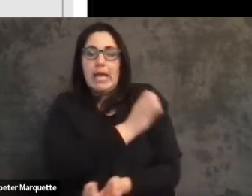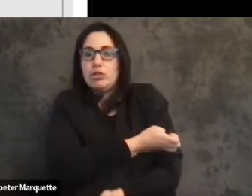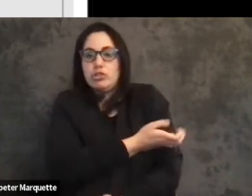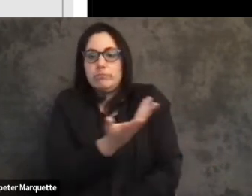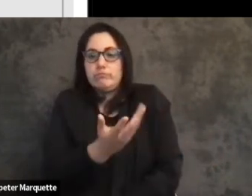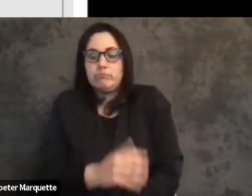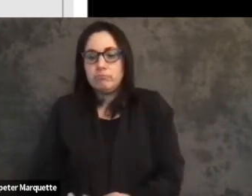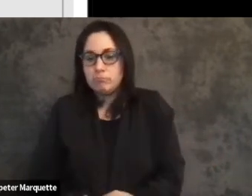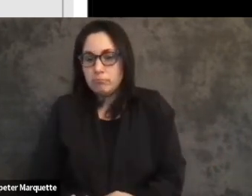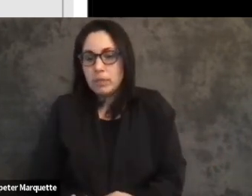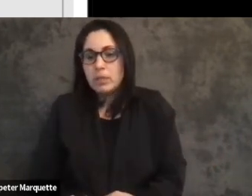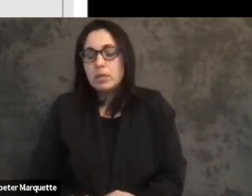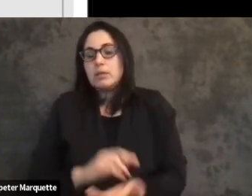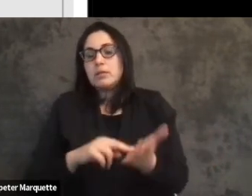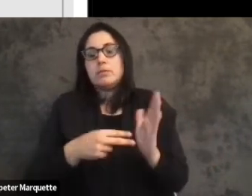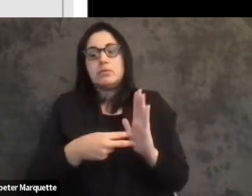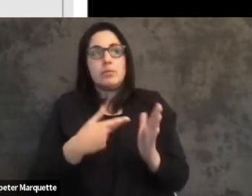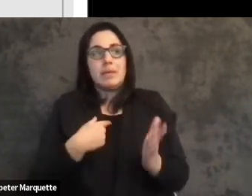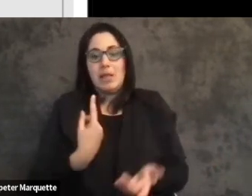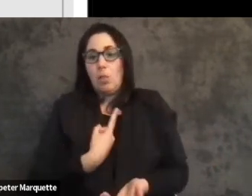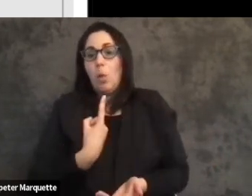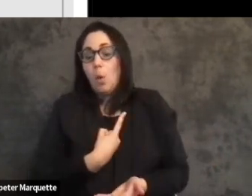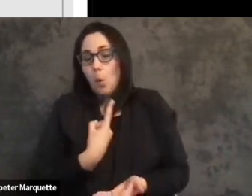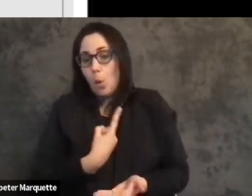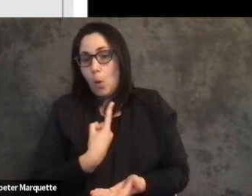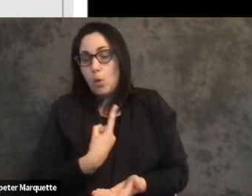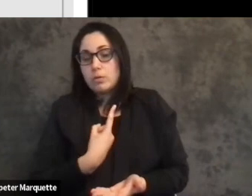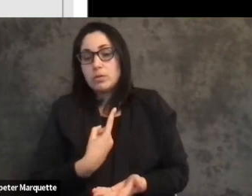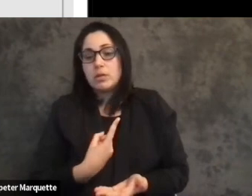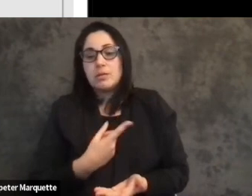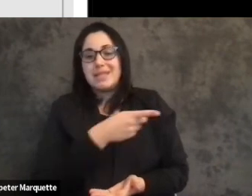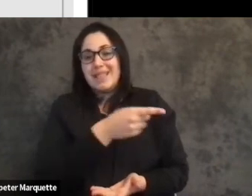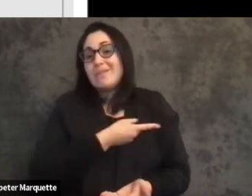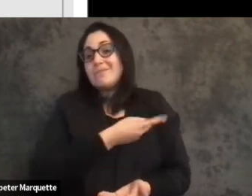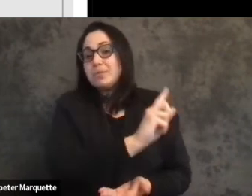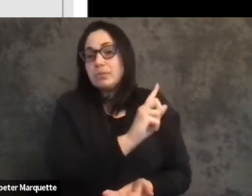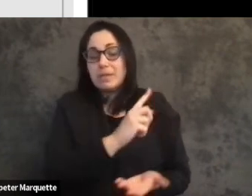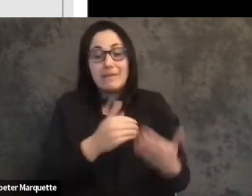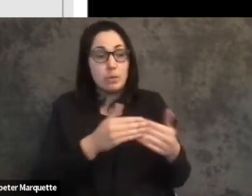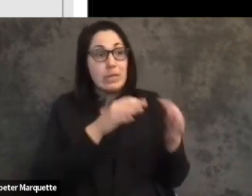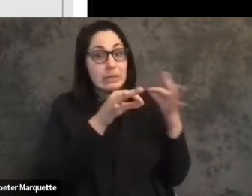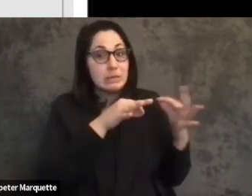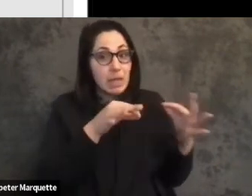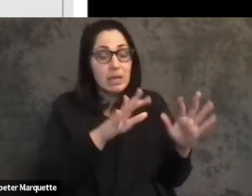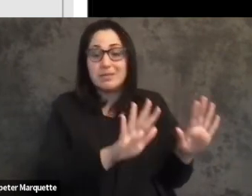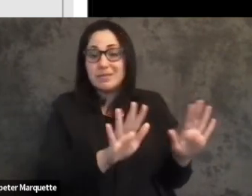to do to talk to them on the phone, or in person. And that has resulted in a lot of